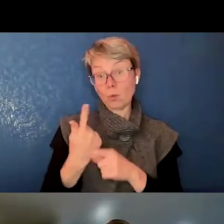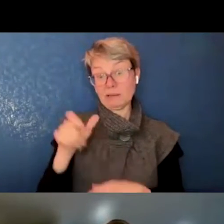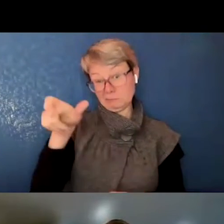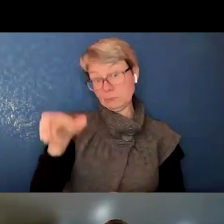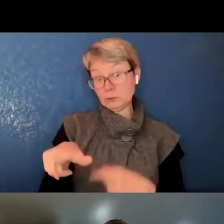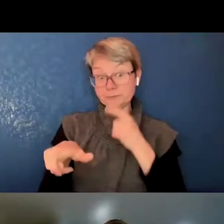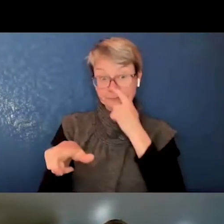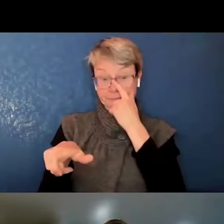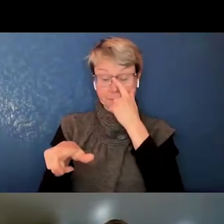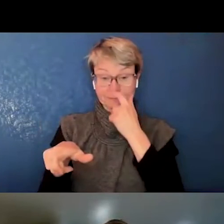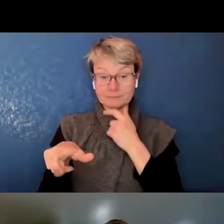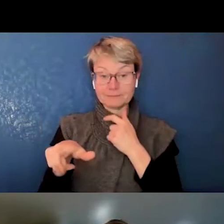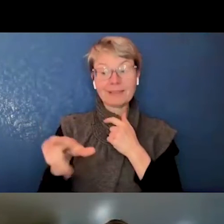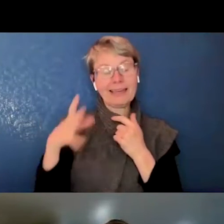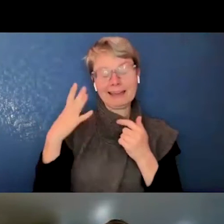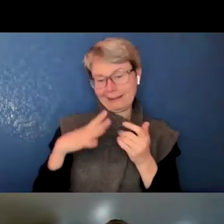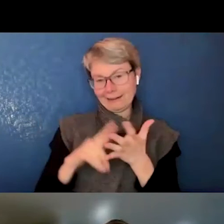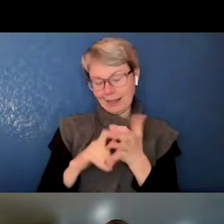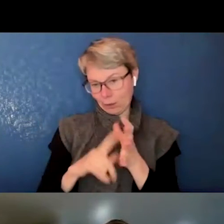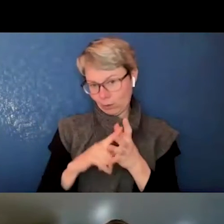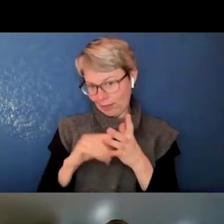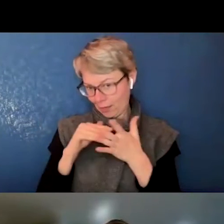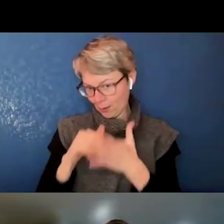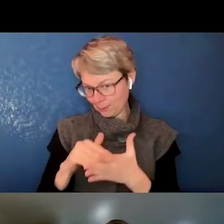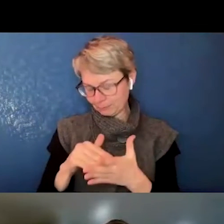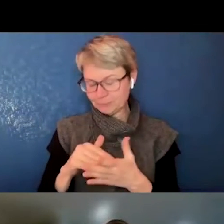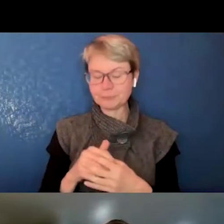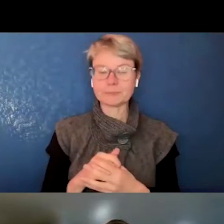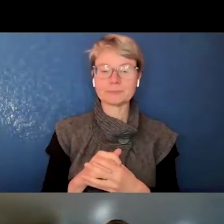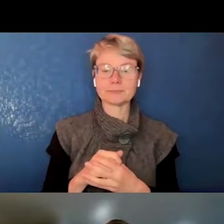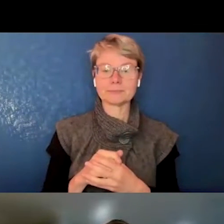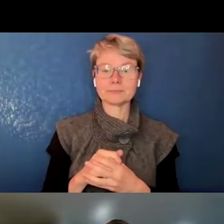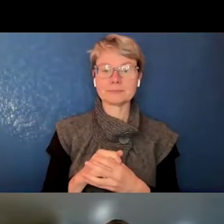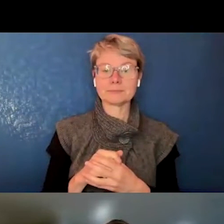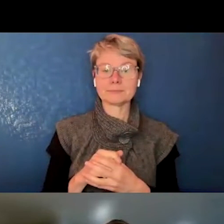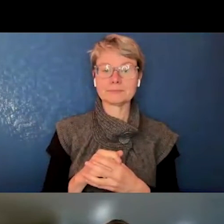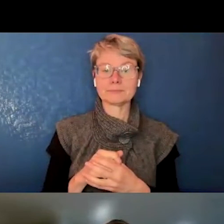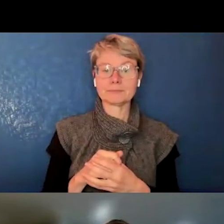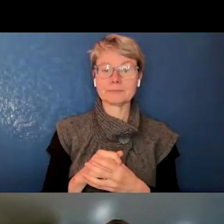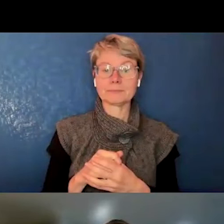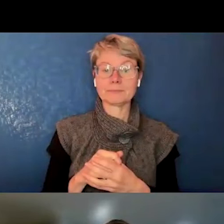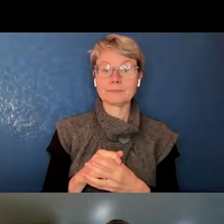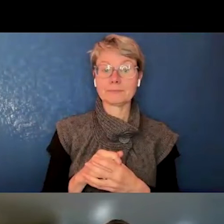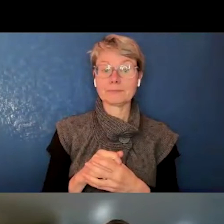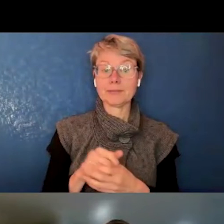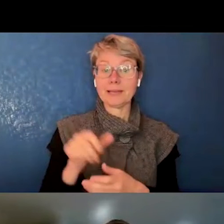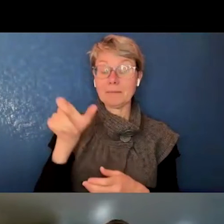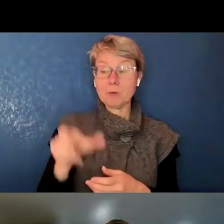that obviously was needing legal help um and they happen to have they happen to recognize my voice